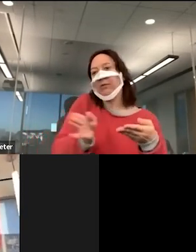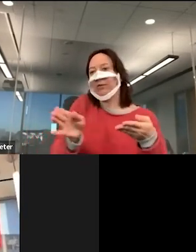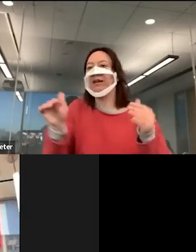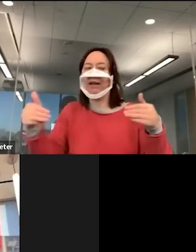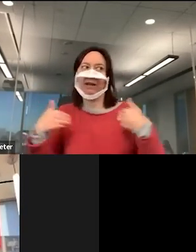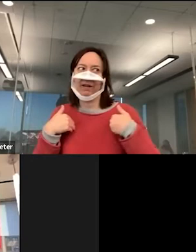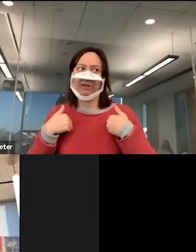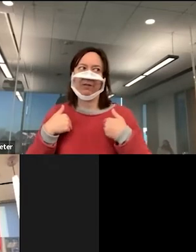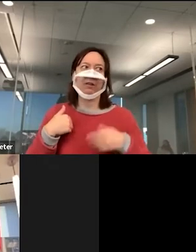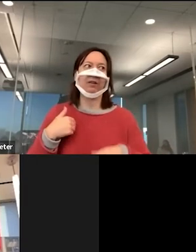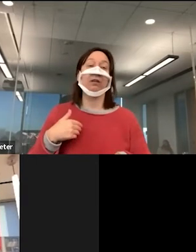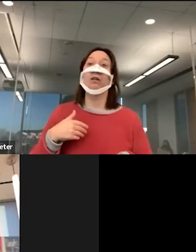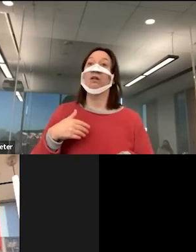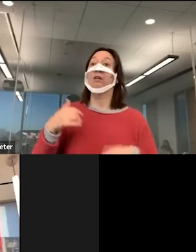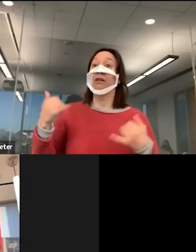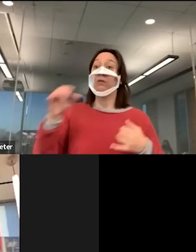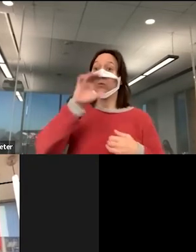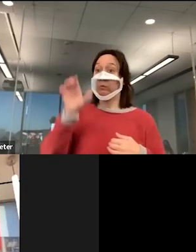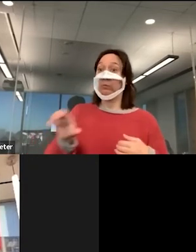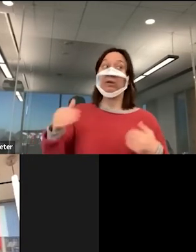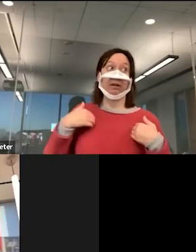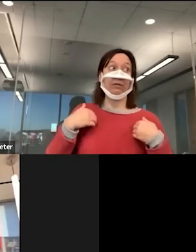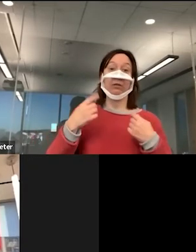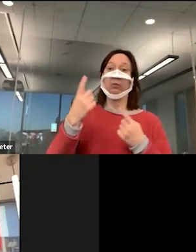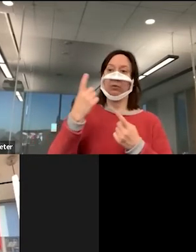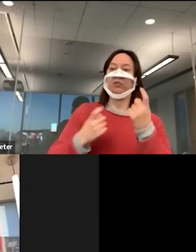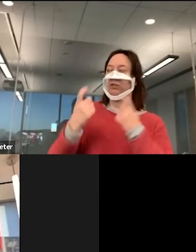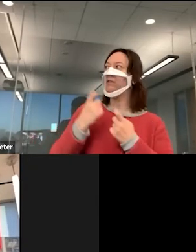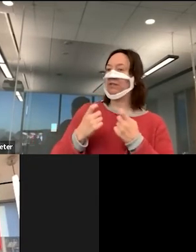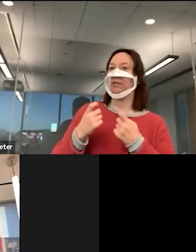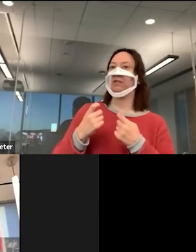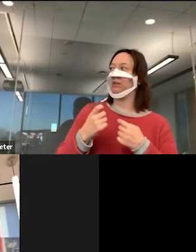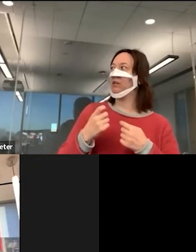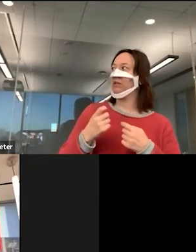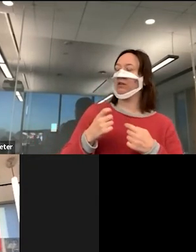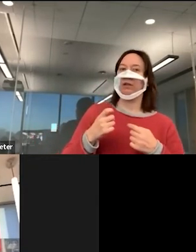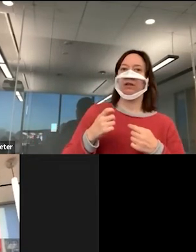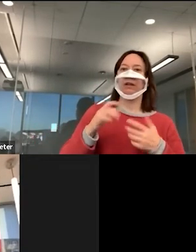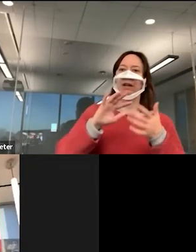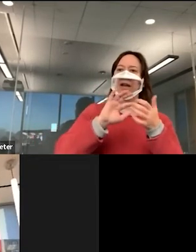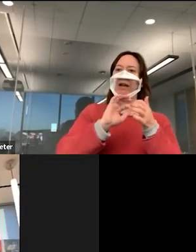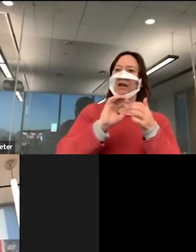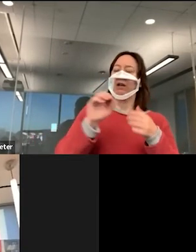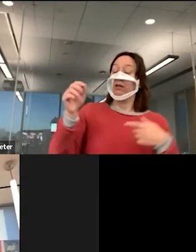a couple of questions on zoom okay so one of the question is how can northeastern university